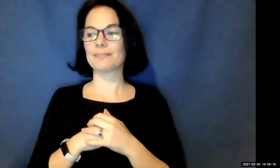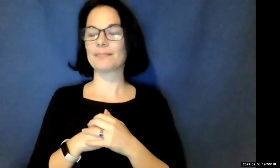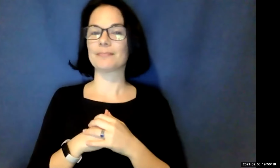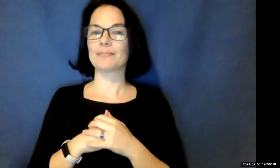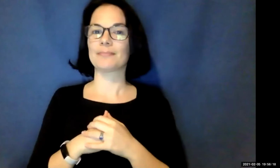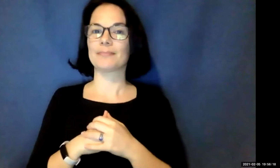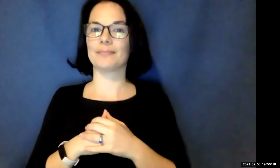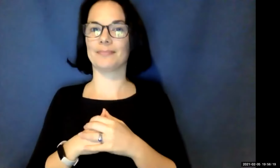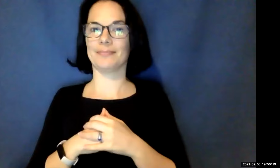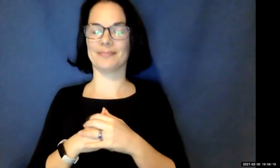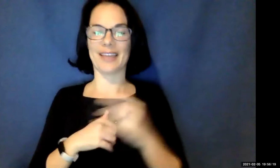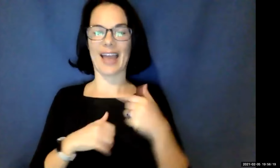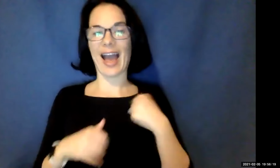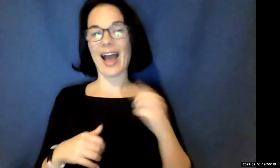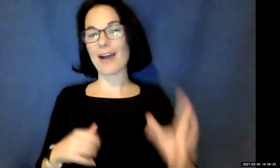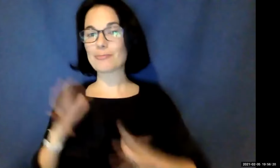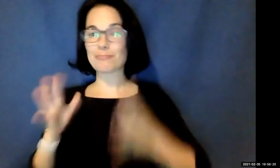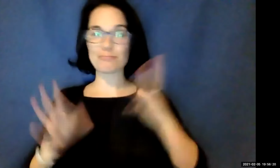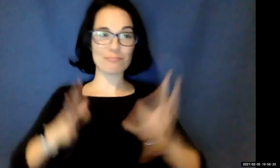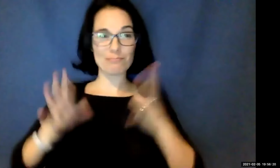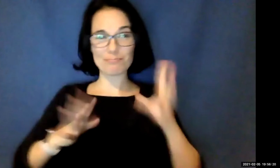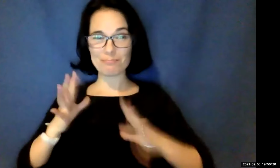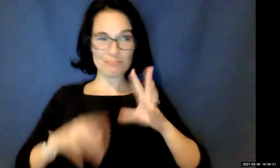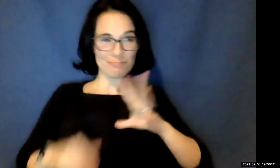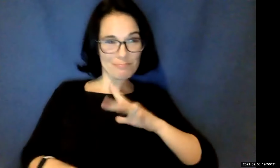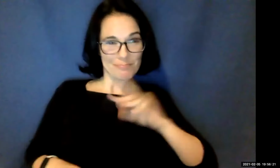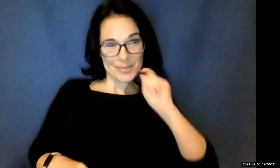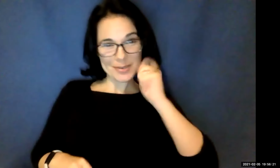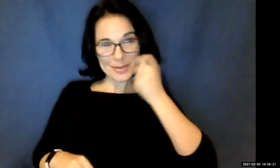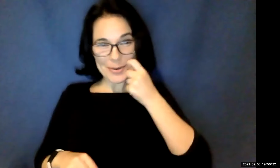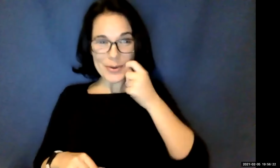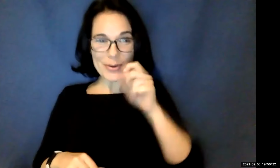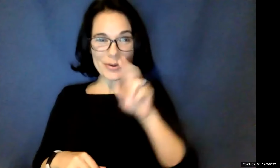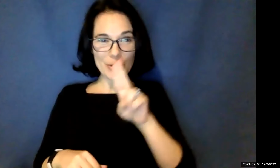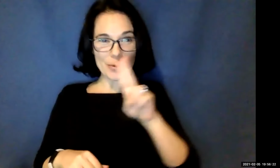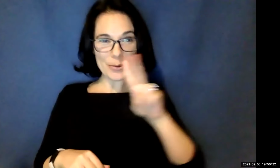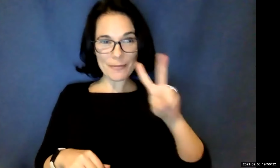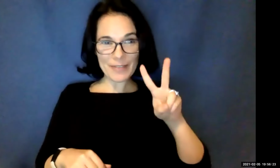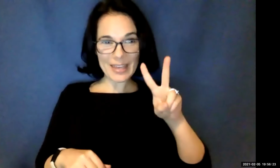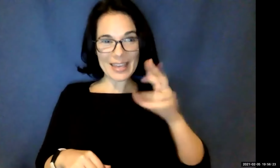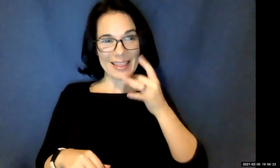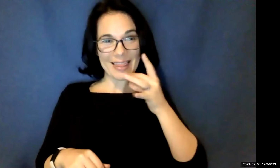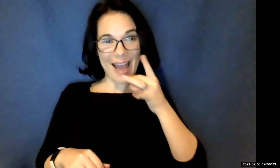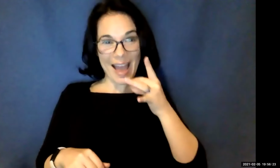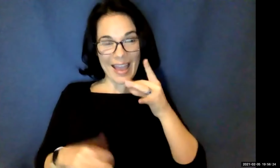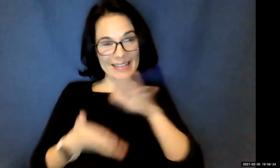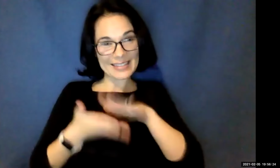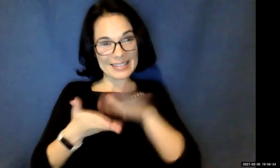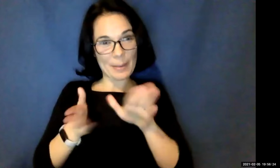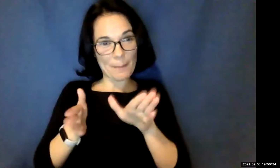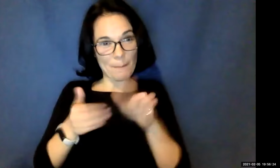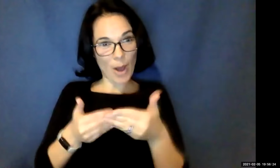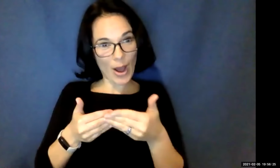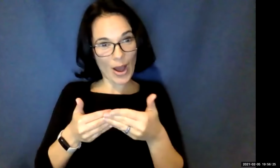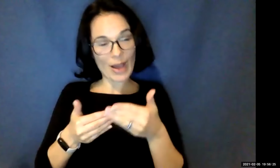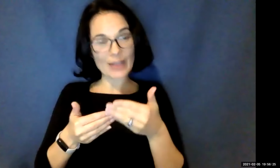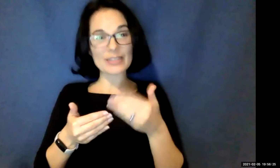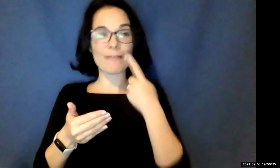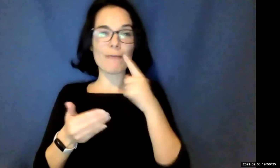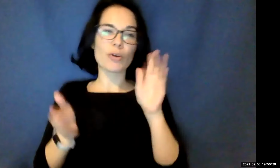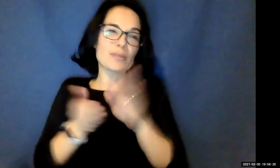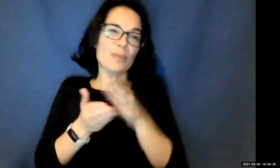We have a fancy shmancy UV light sanitizing box, for your small items such as cell phones,